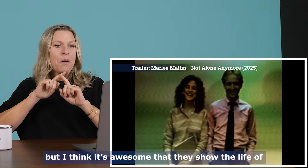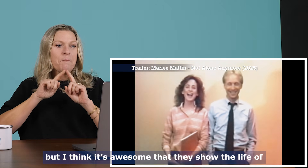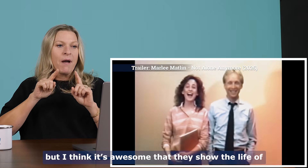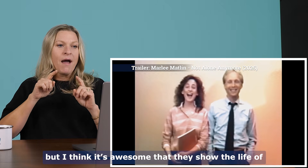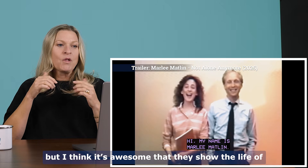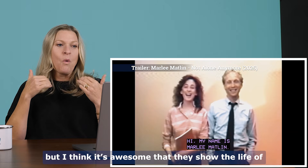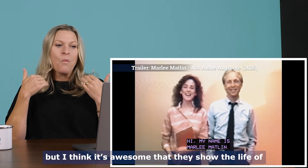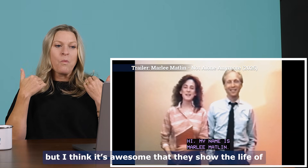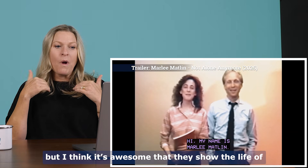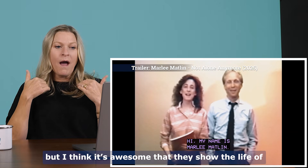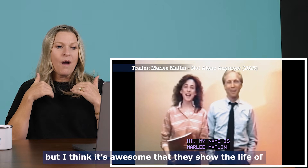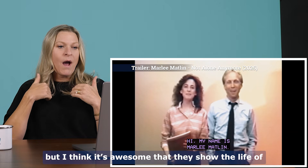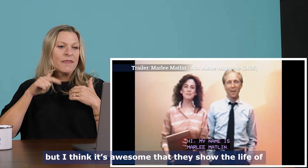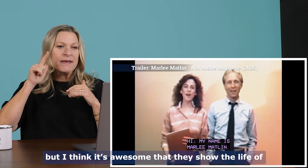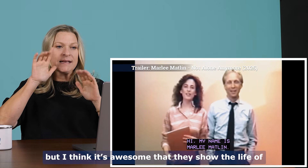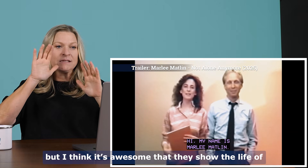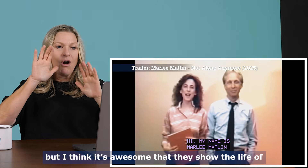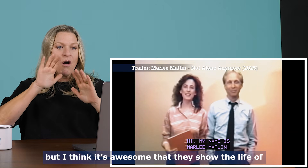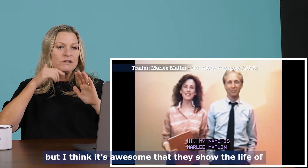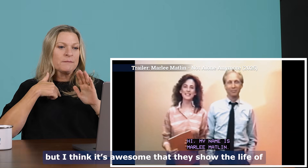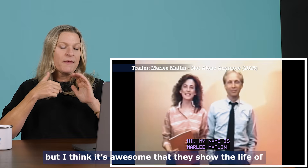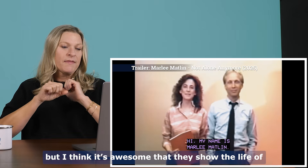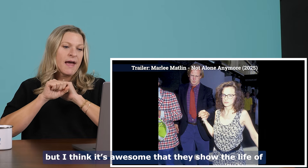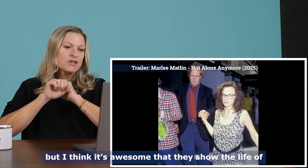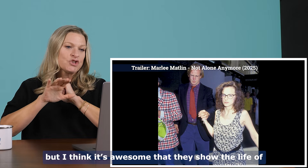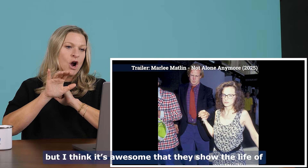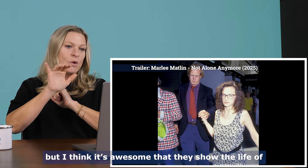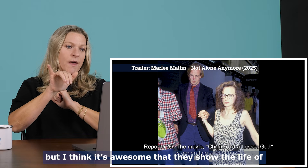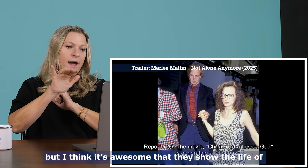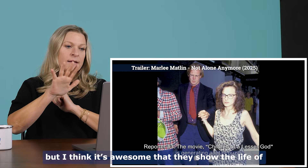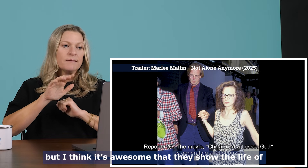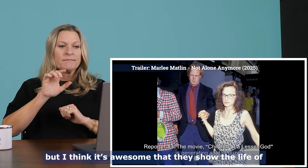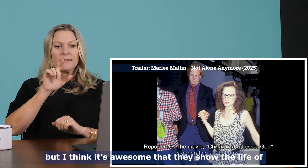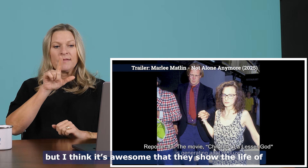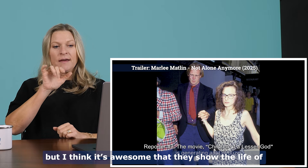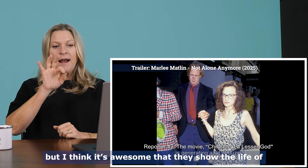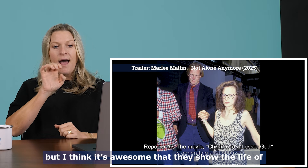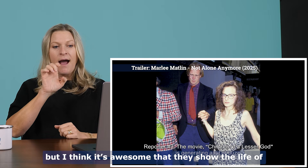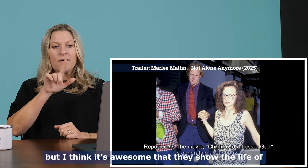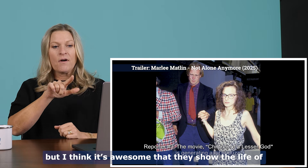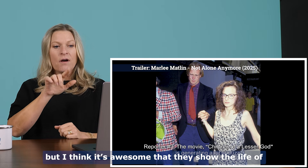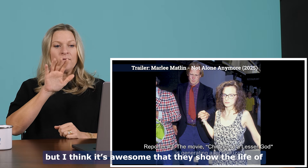but I think it’s awesome that they show the life of